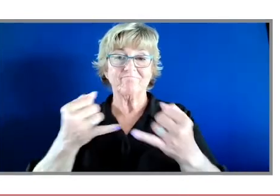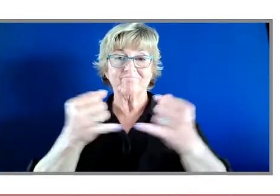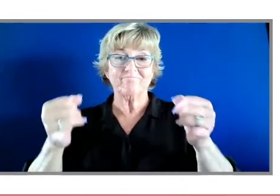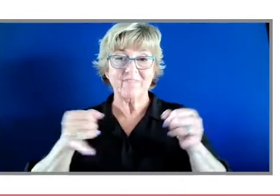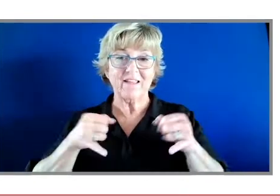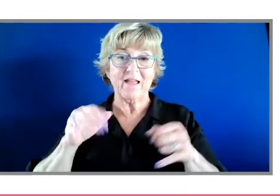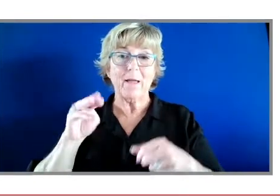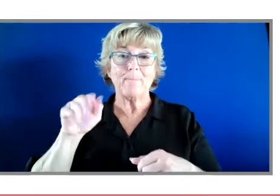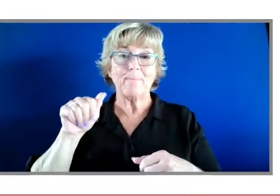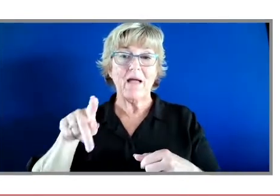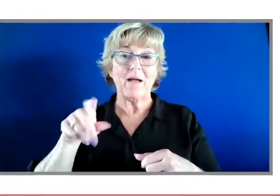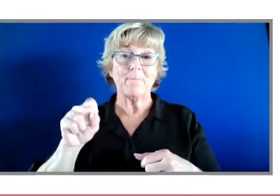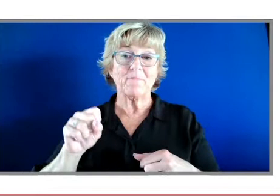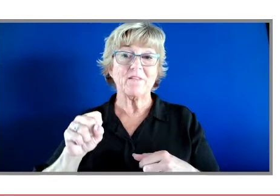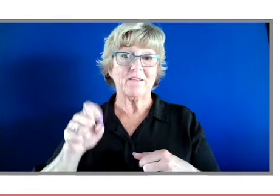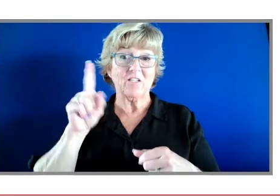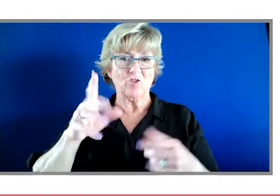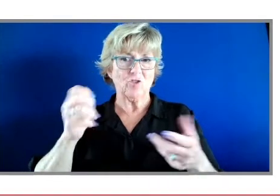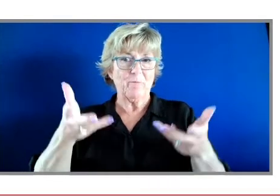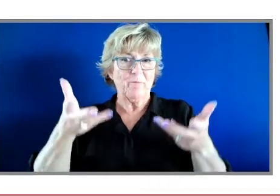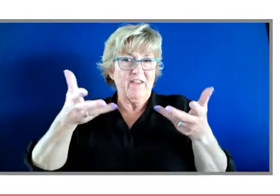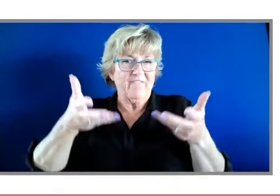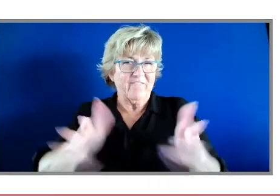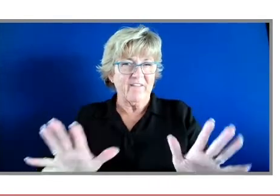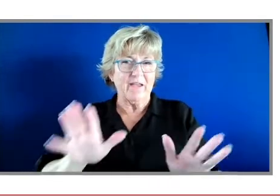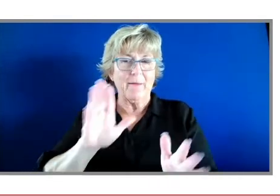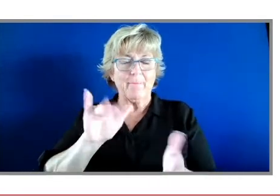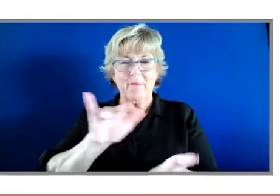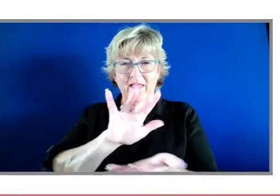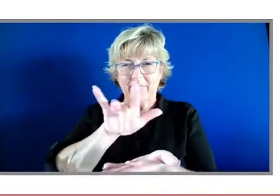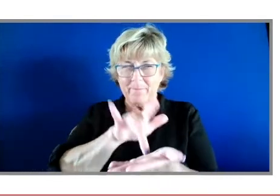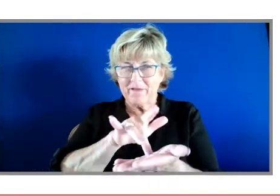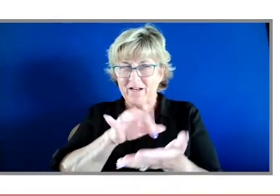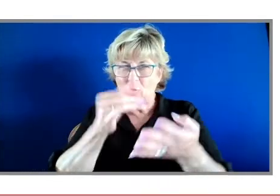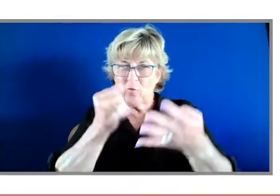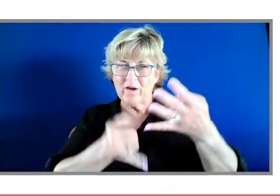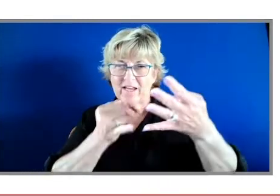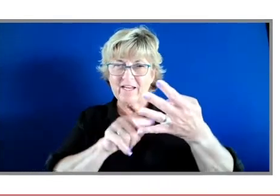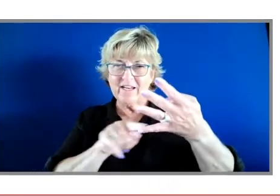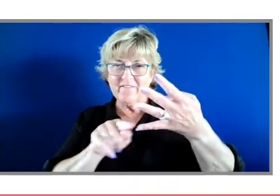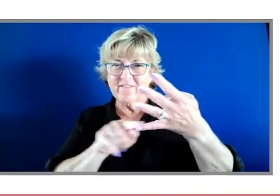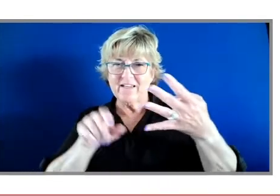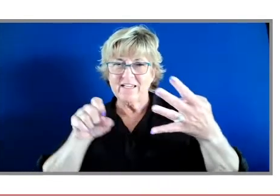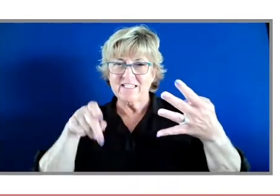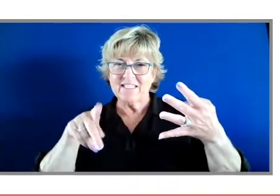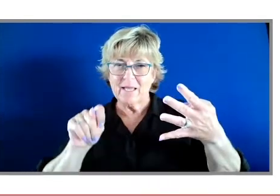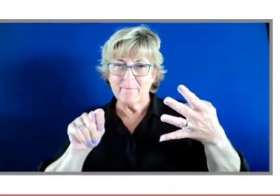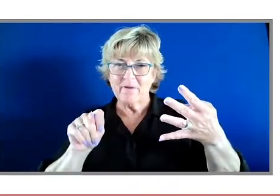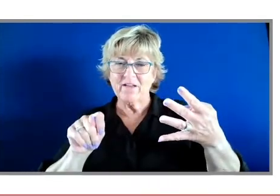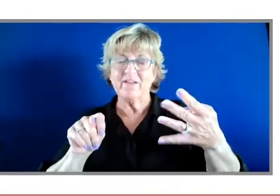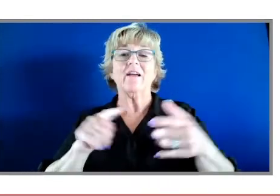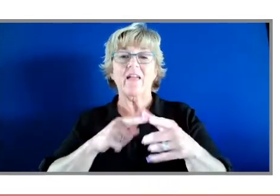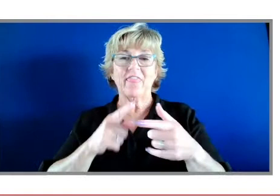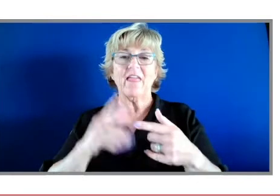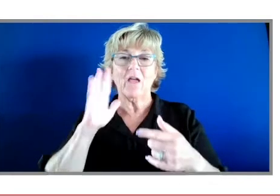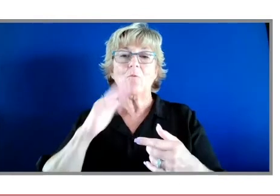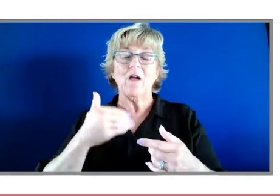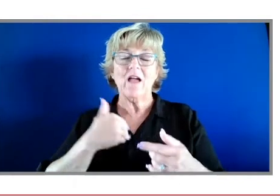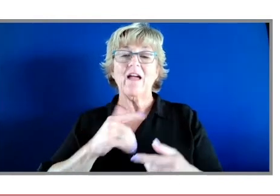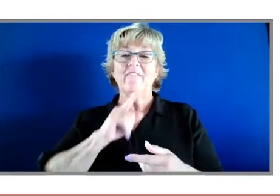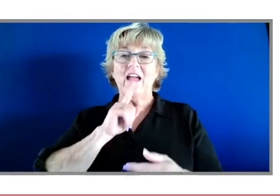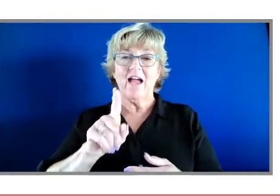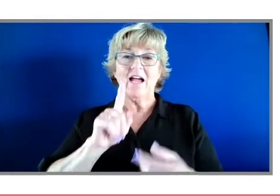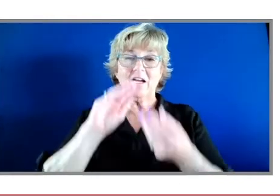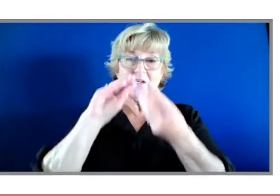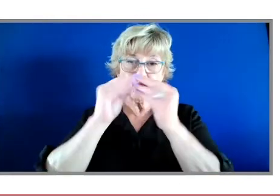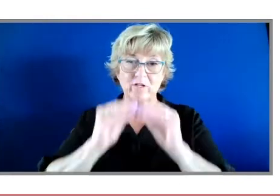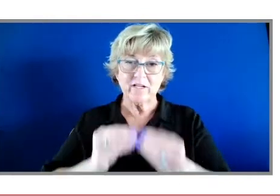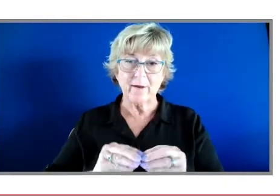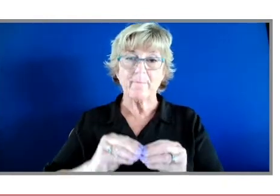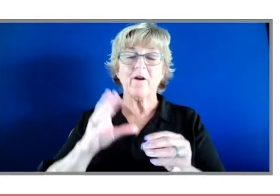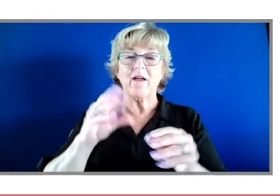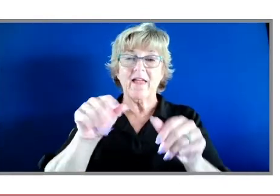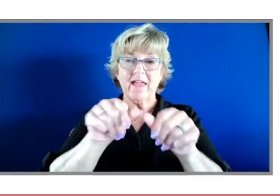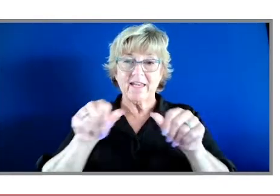Studio: So that process is expected to be completed by the middle to end of September, and then we will have actual data,